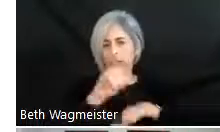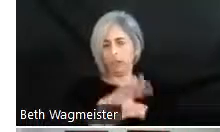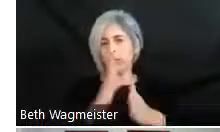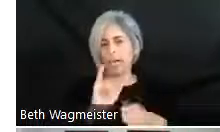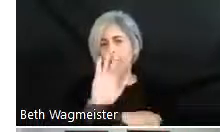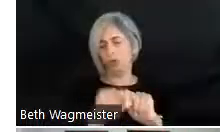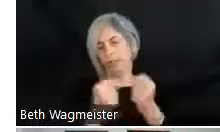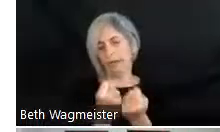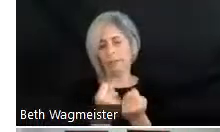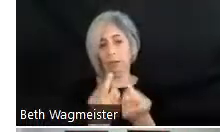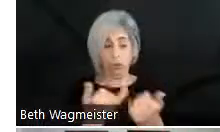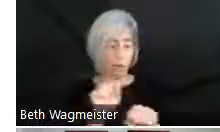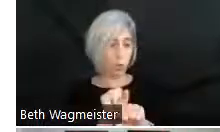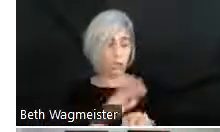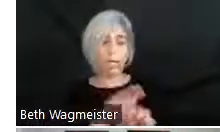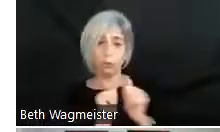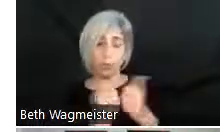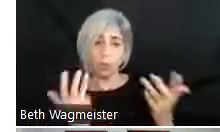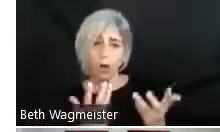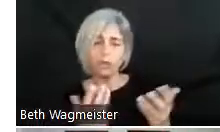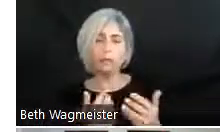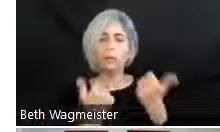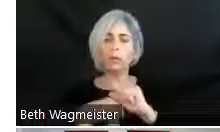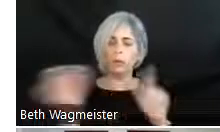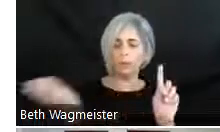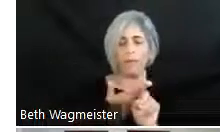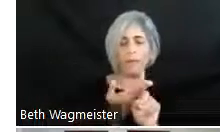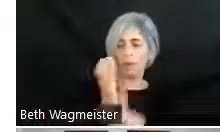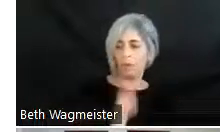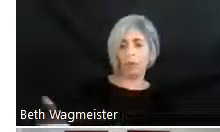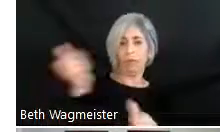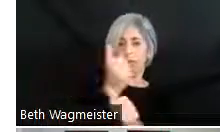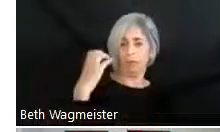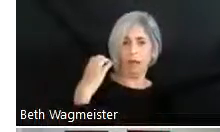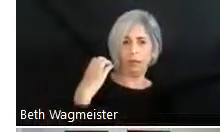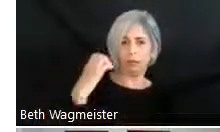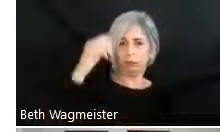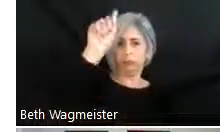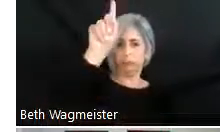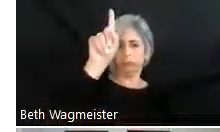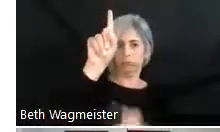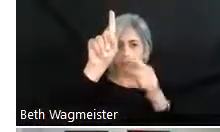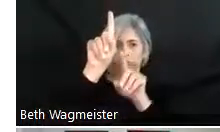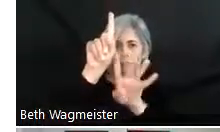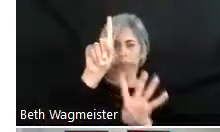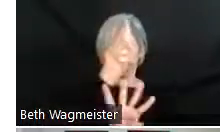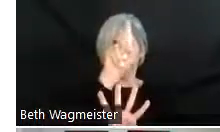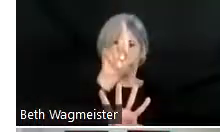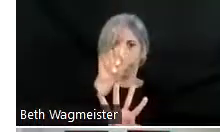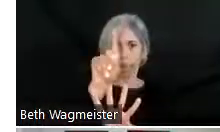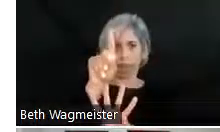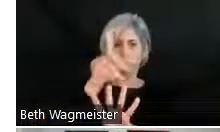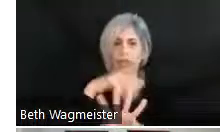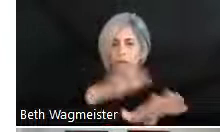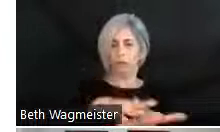Today we're going to work together. We're going to try to convince the boss that she needs to remove a carousel from the project